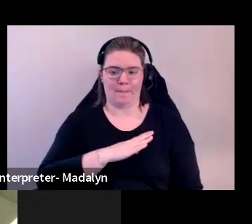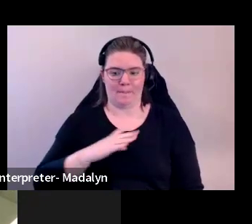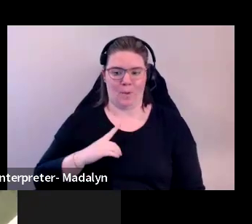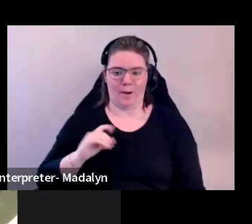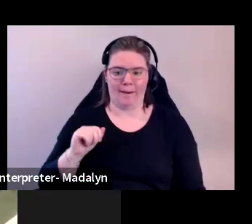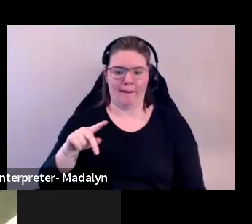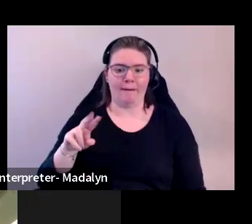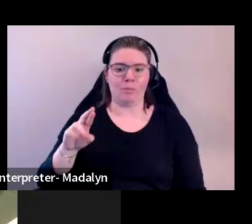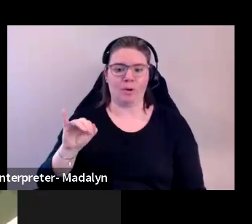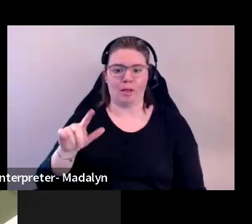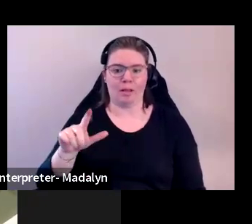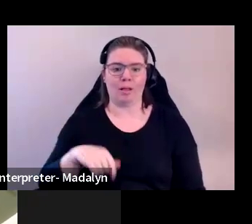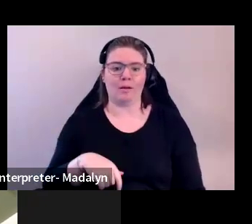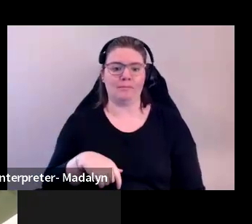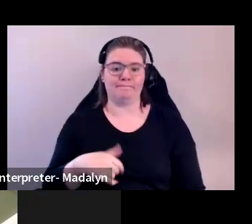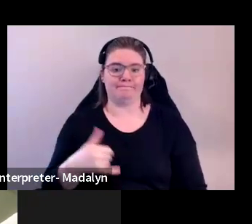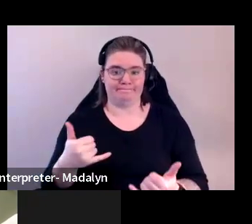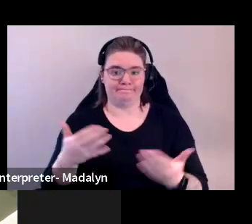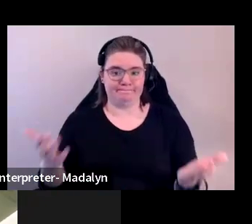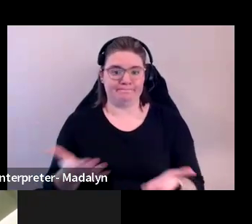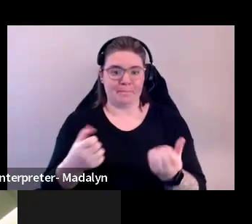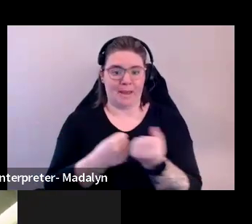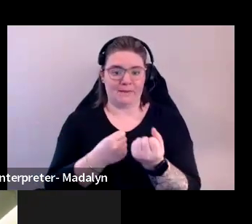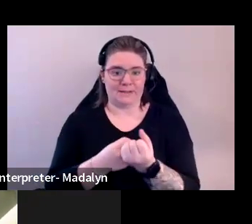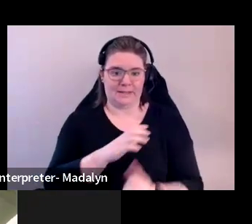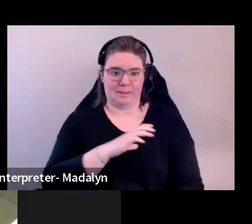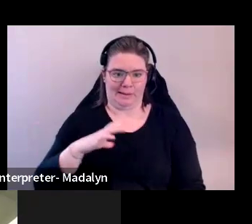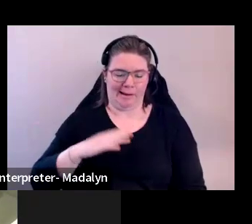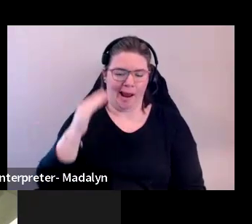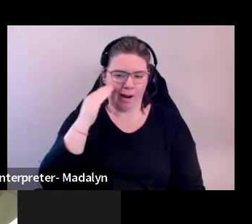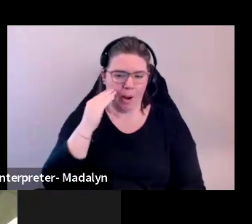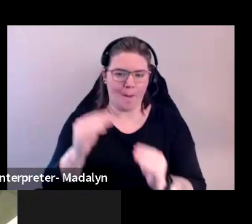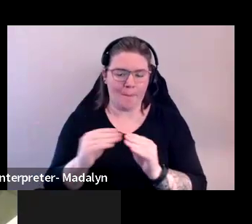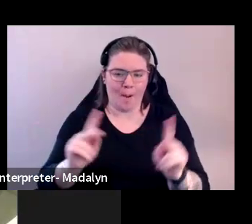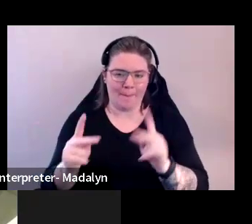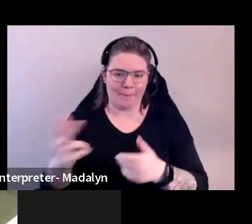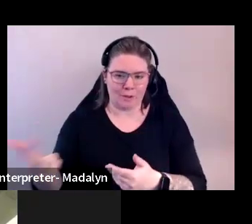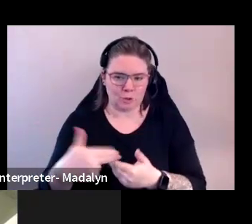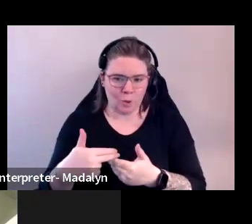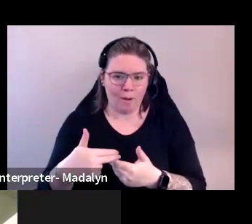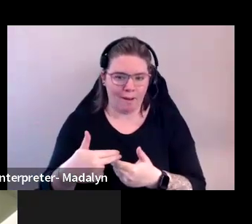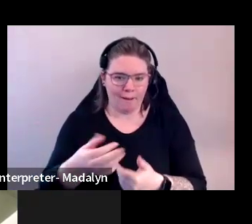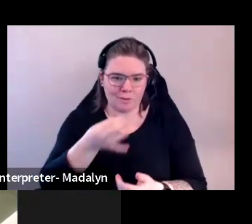Don Dew: It is the Advocacy Committee. I know people will come on more. It it might be a small route today.